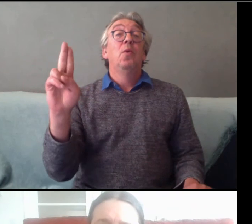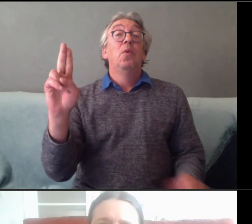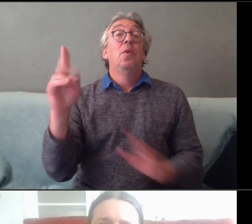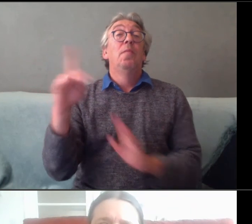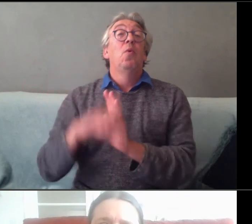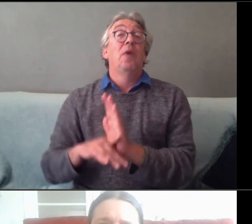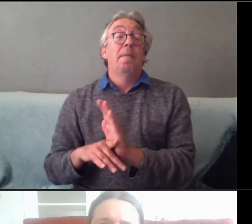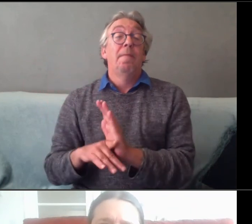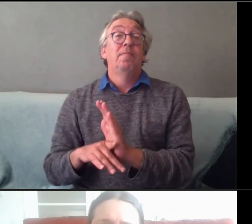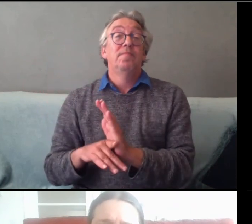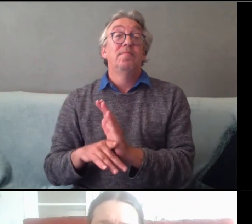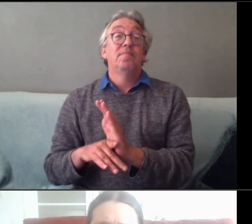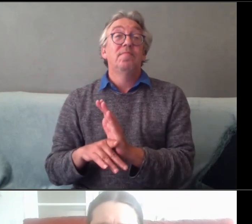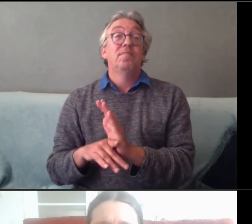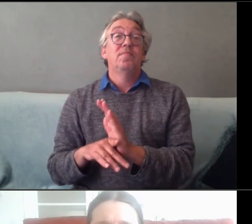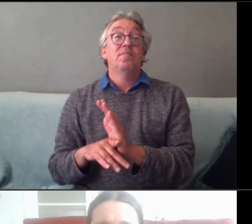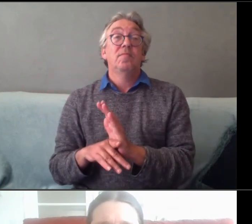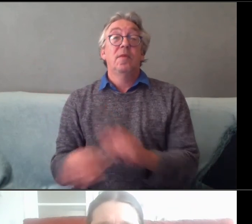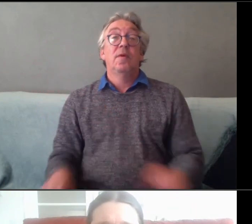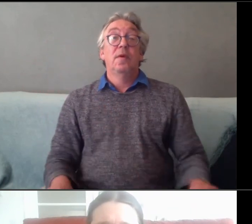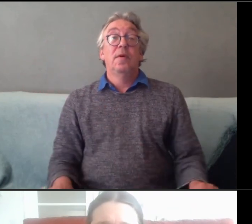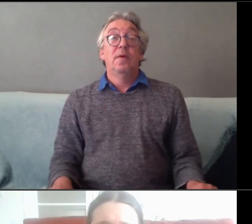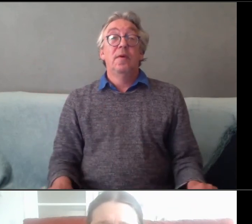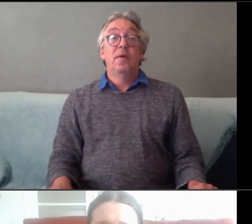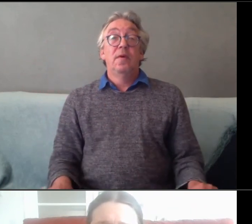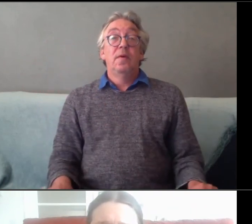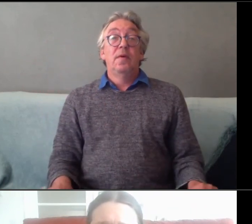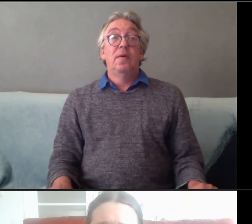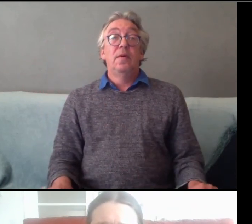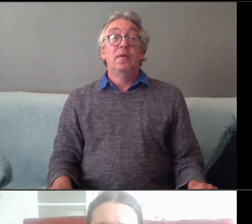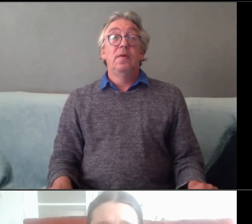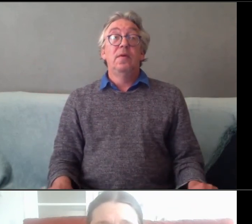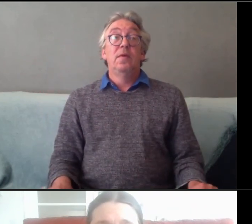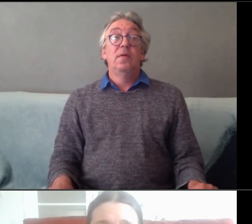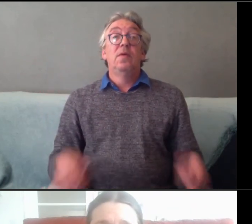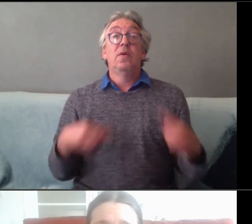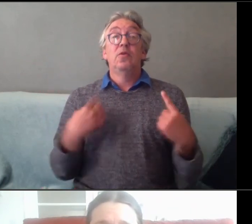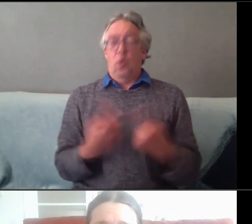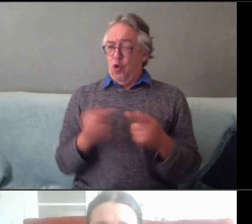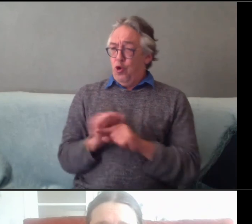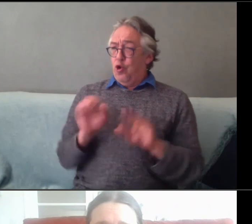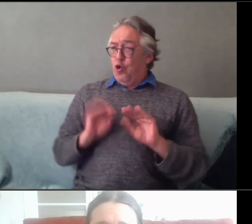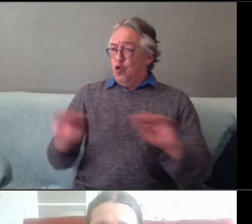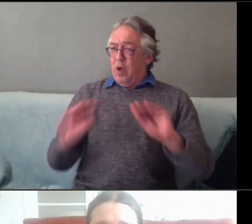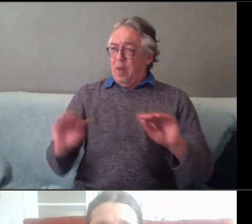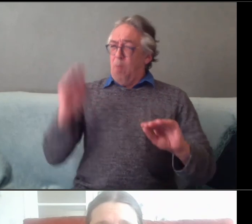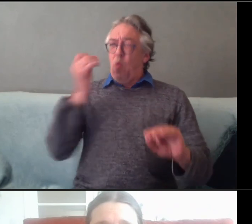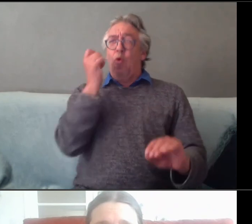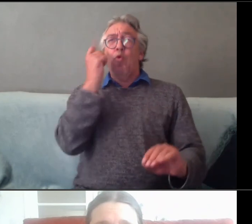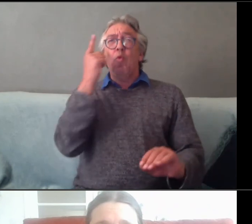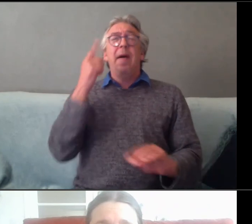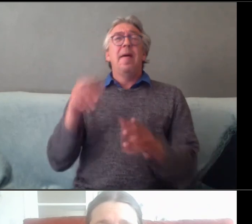for awareness of deinstitutionalization we allow for plan these programmes